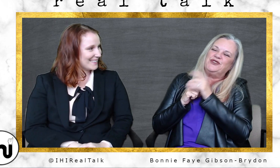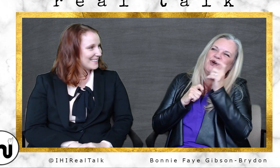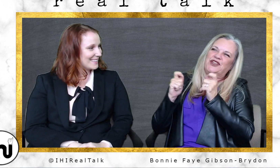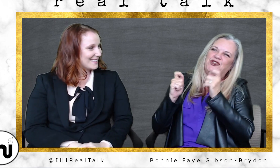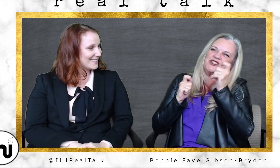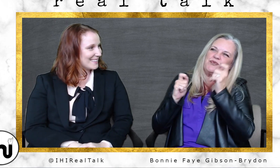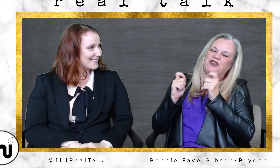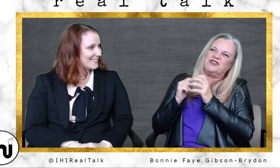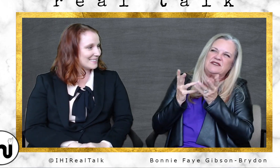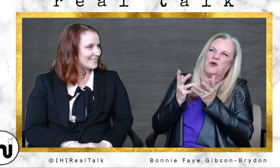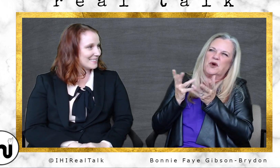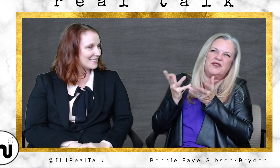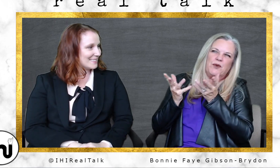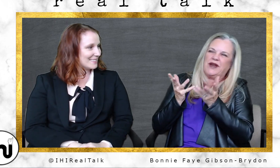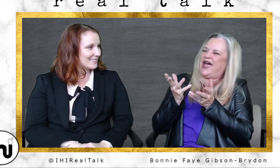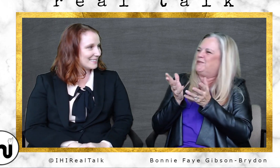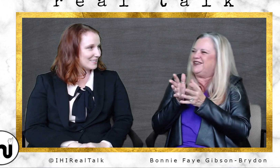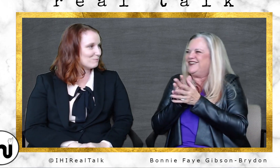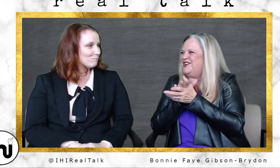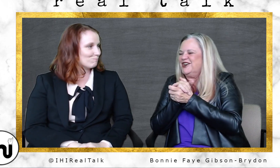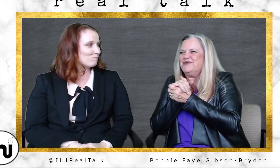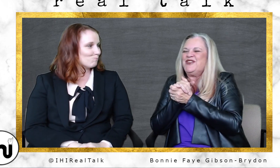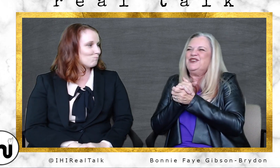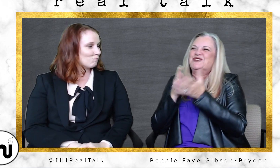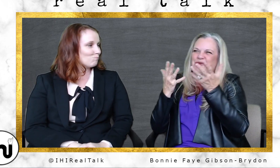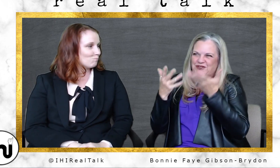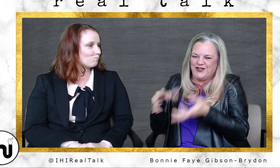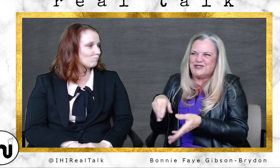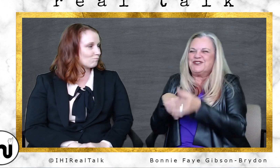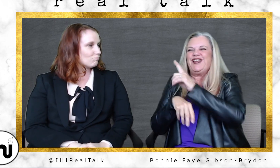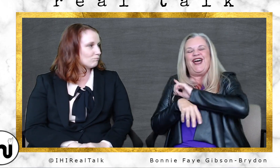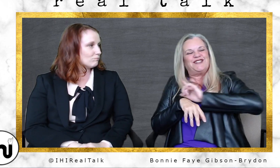notice their expressions or they weren't happy or... So we finished with the class.